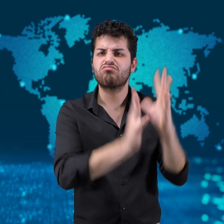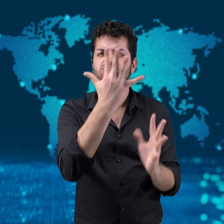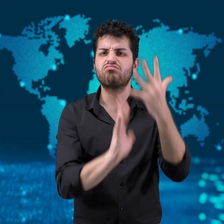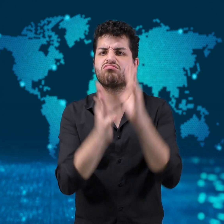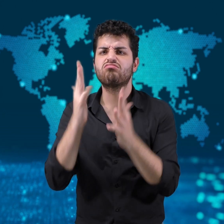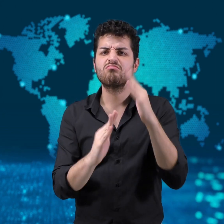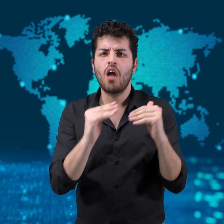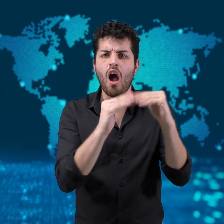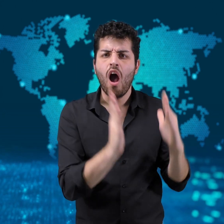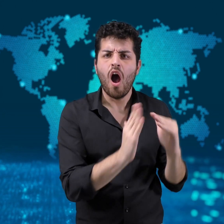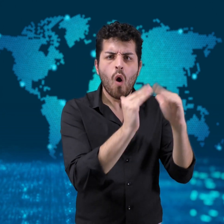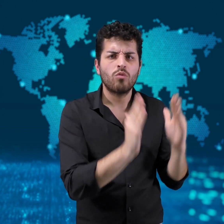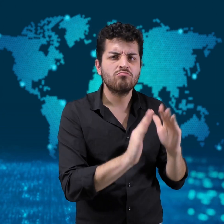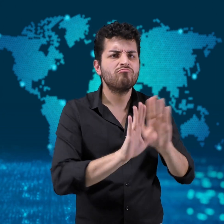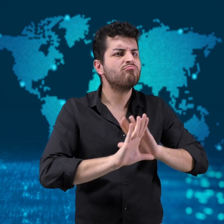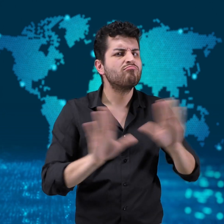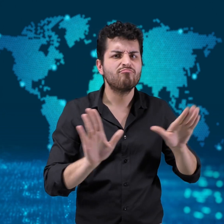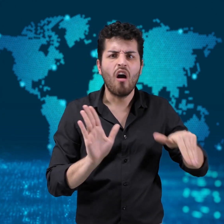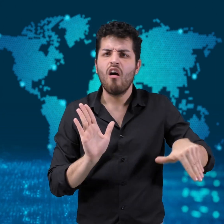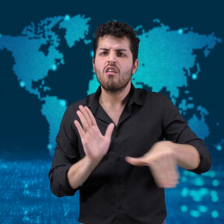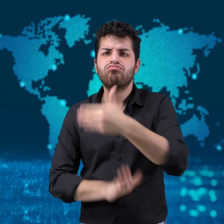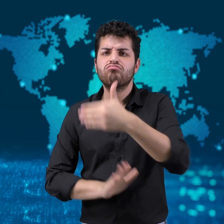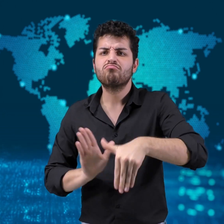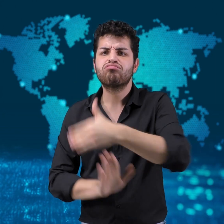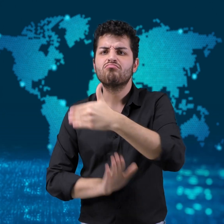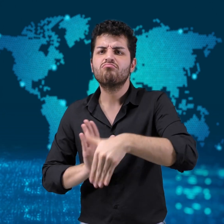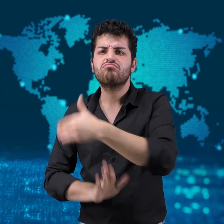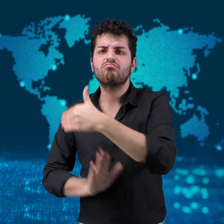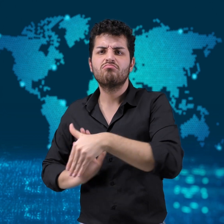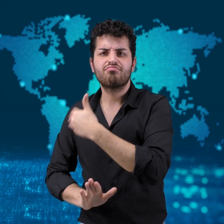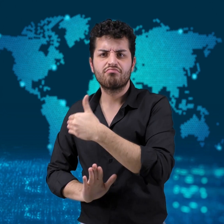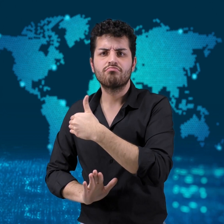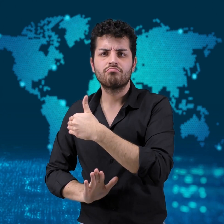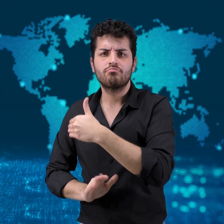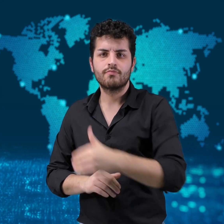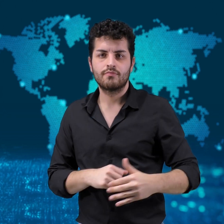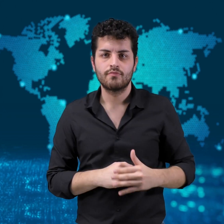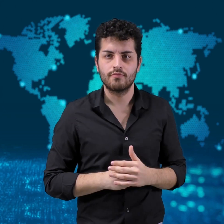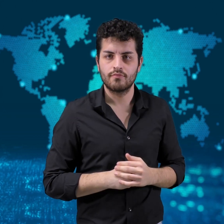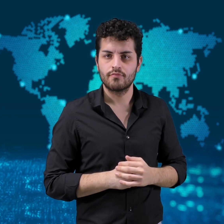burned their homes before leaving.